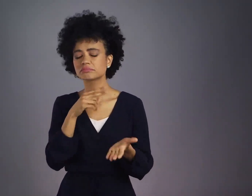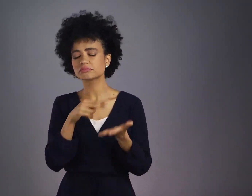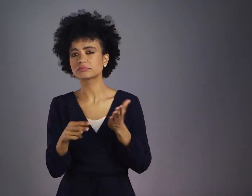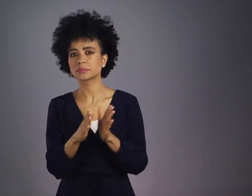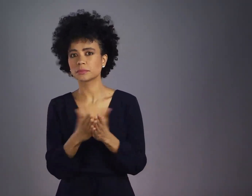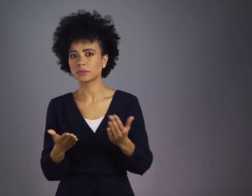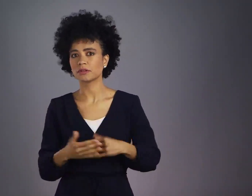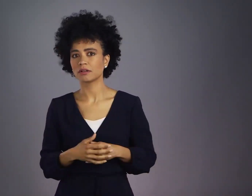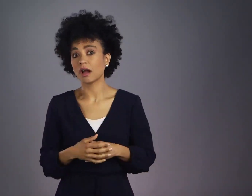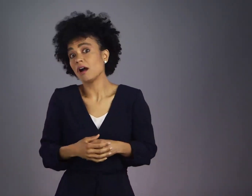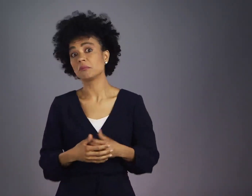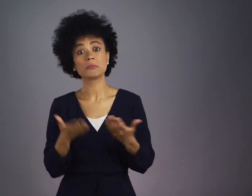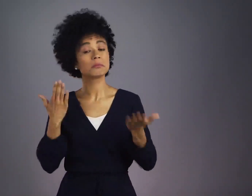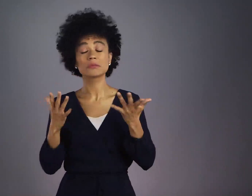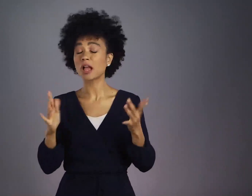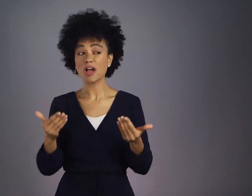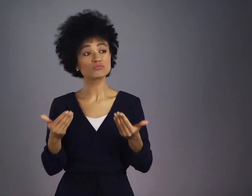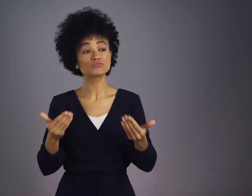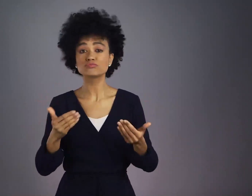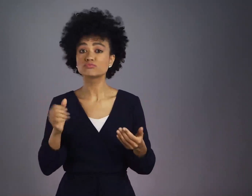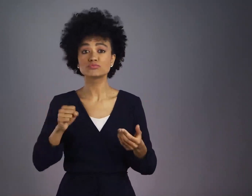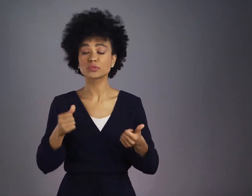and he may go for the program at once.